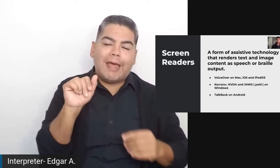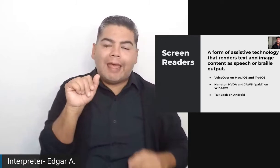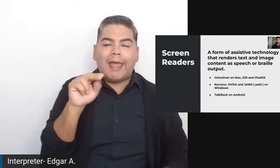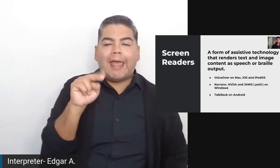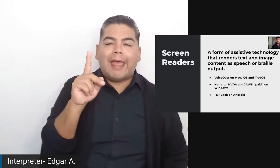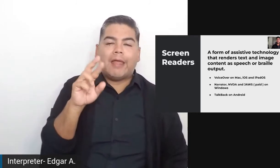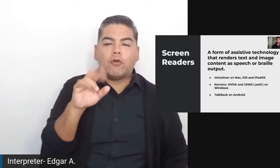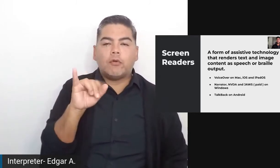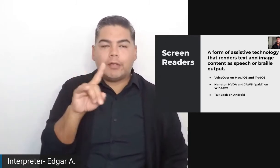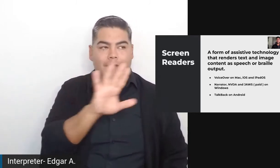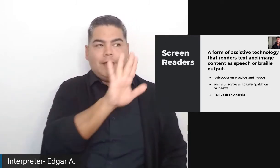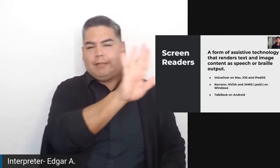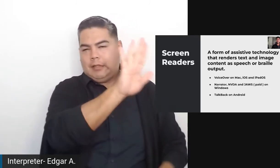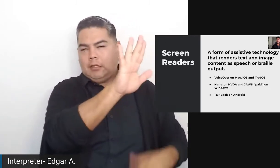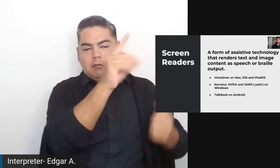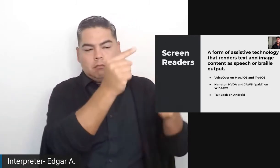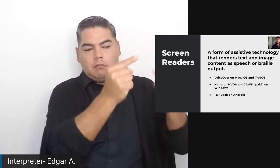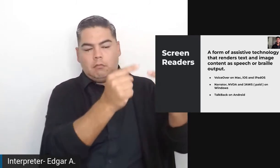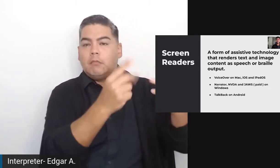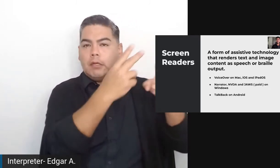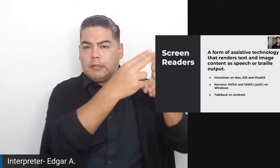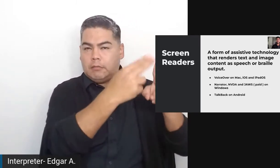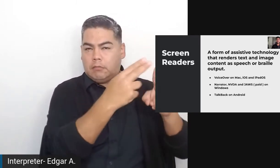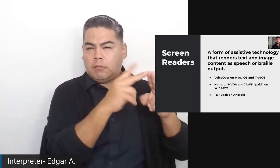Before we go further and talk about the technical [lead ends]